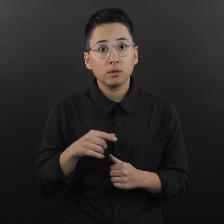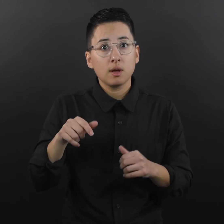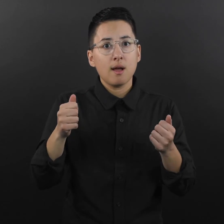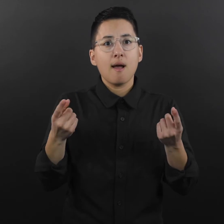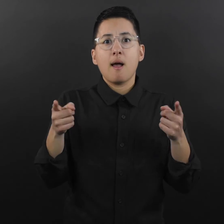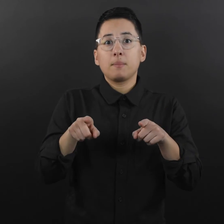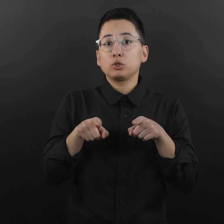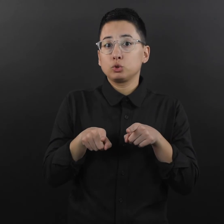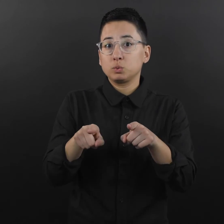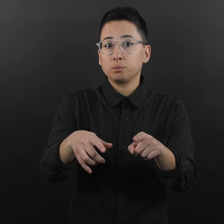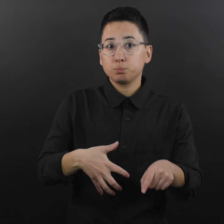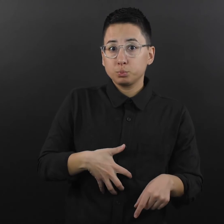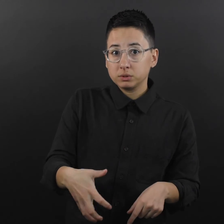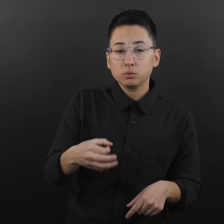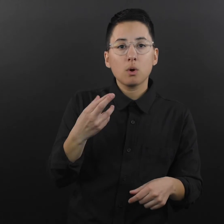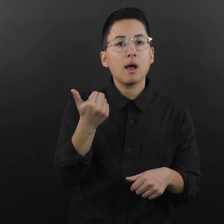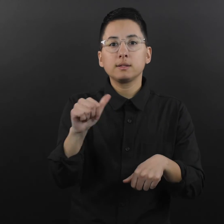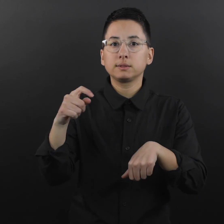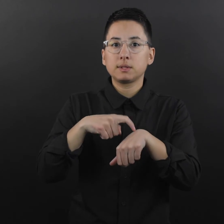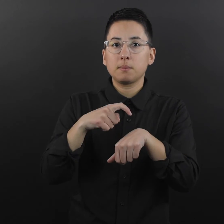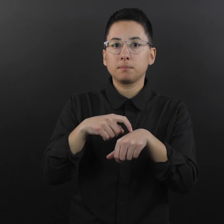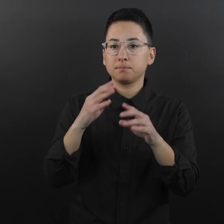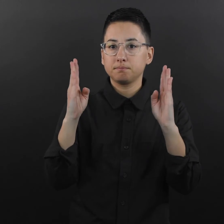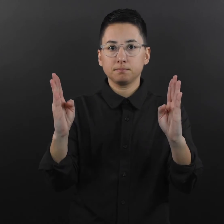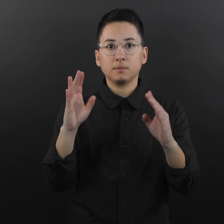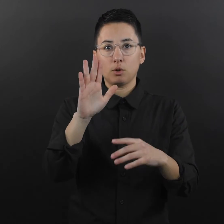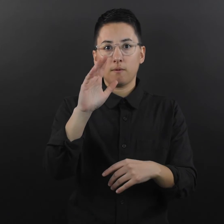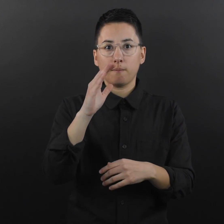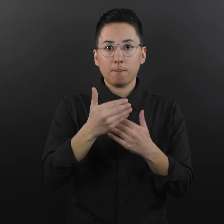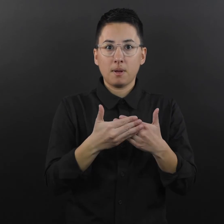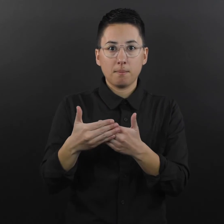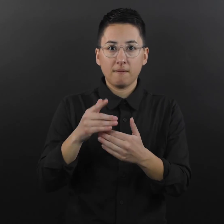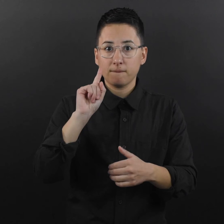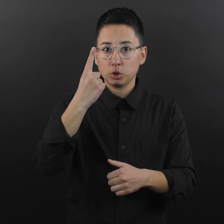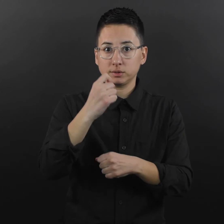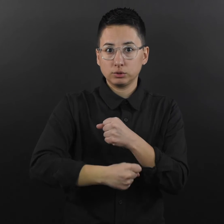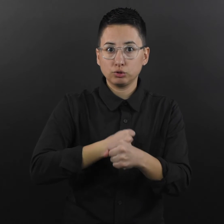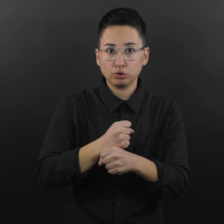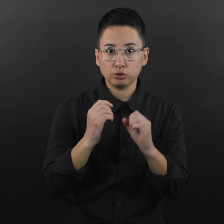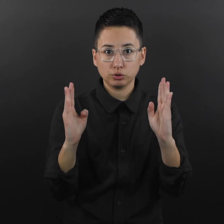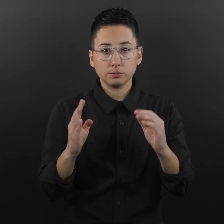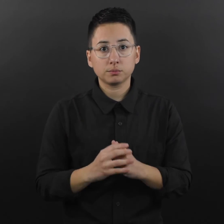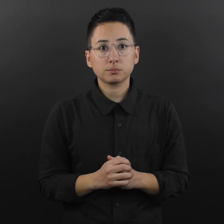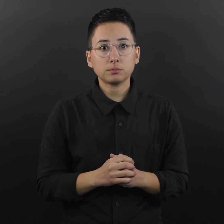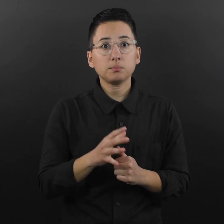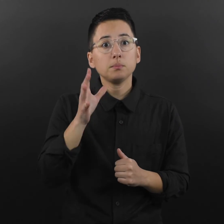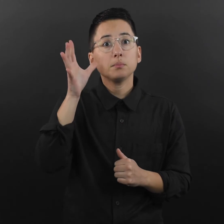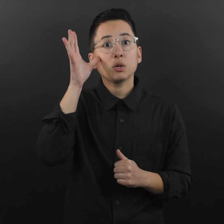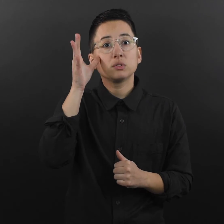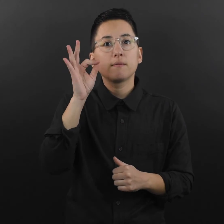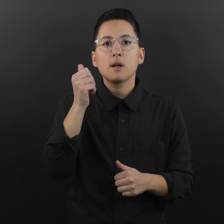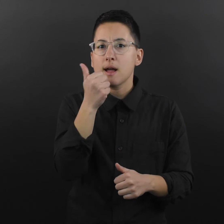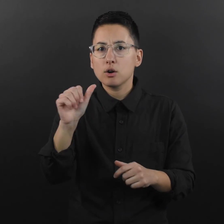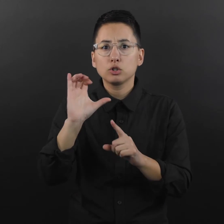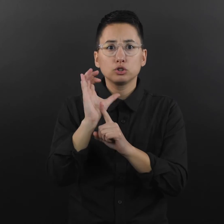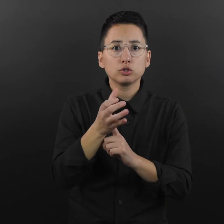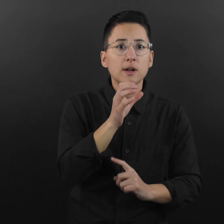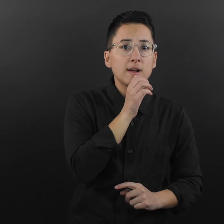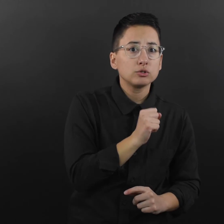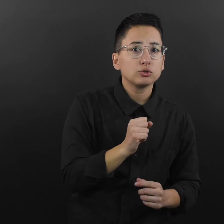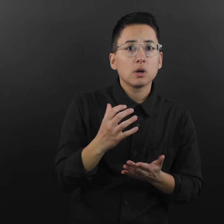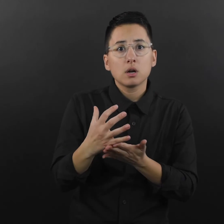pregnancy or anytime in your baby’s first year. Parents of any culture, age, income level,